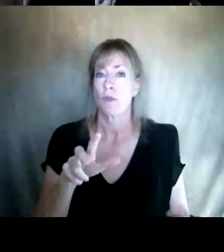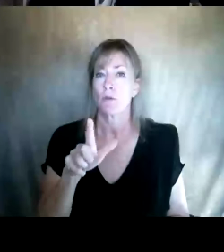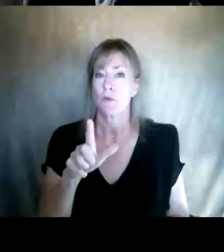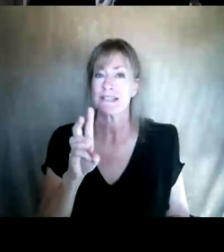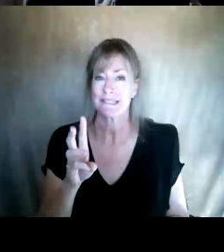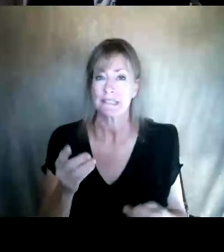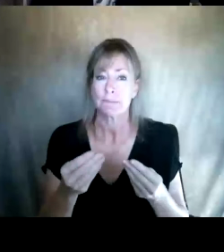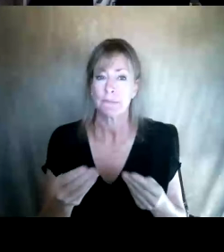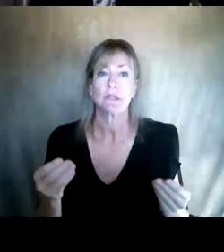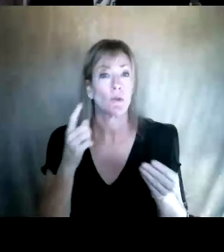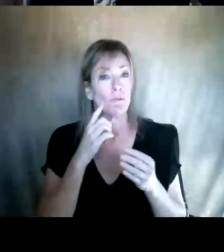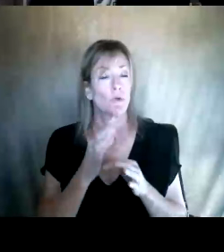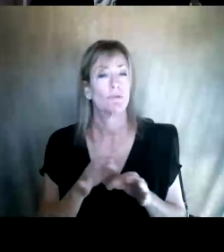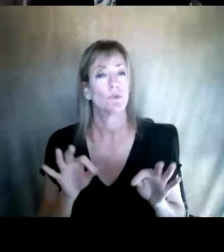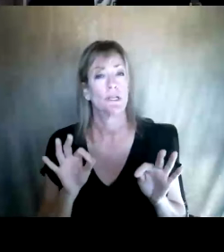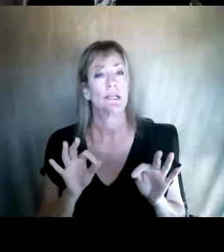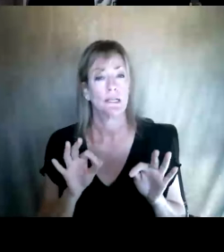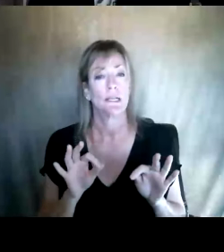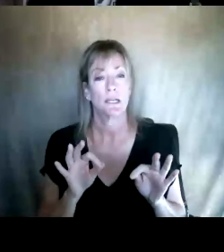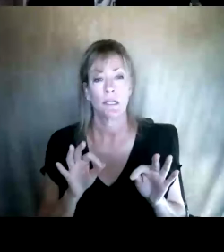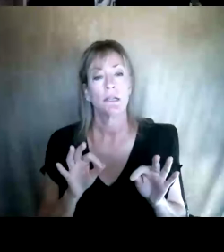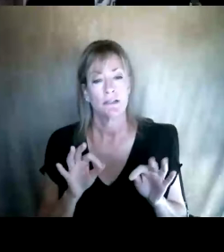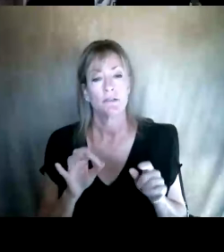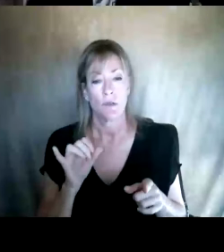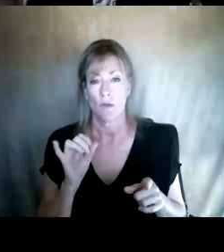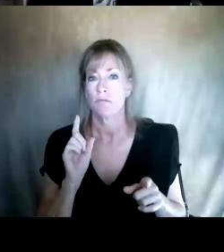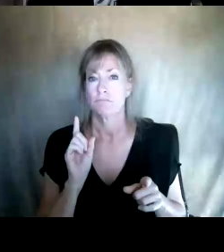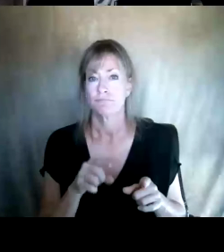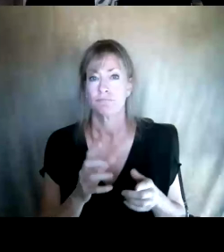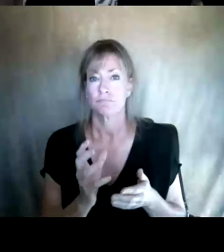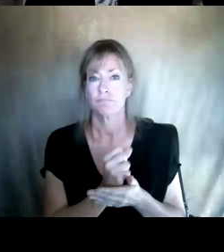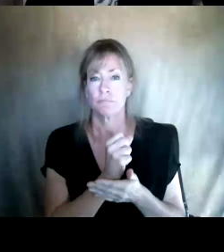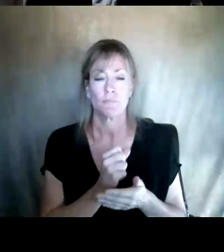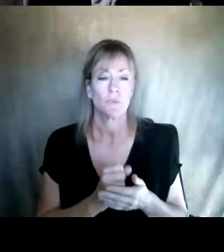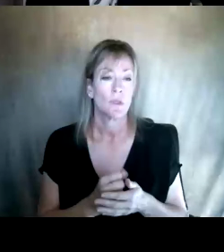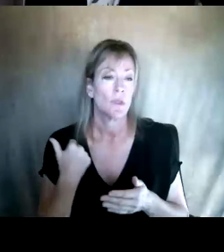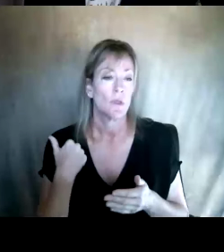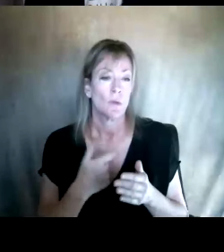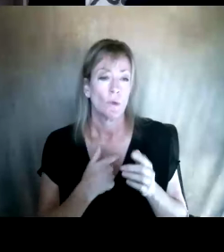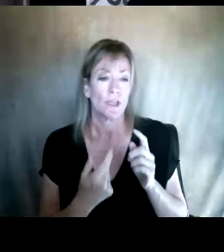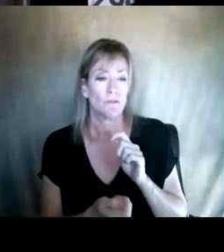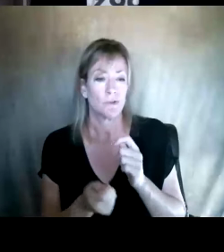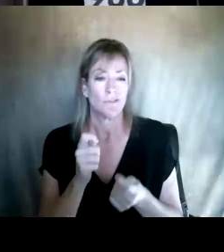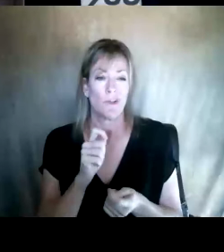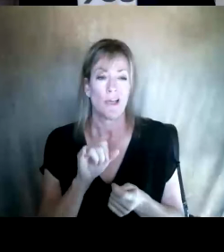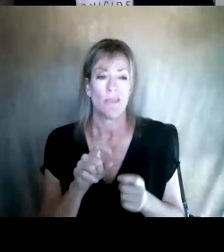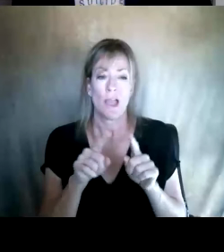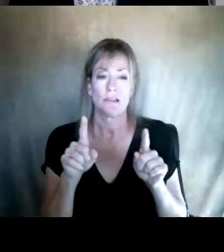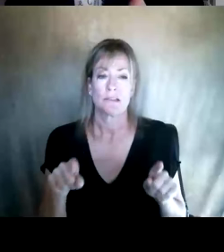FREE. THAT IS THE PLACE TO GO. WE HAVE REVISED THIS SLIDE WITH A LITTLE BIT OF A FORMAT CHANGE.